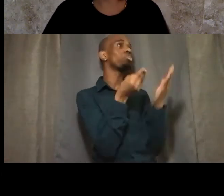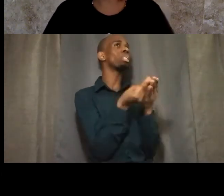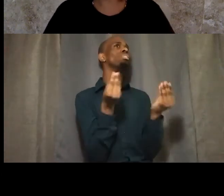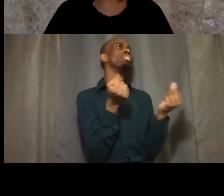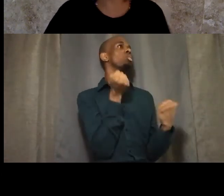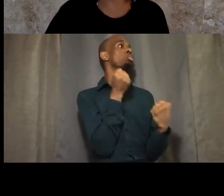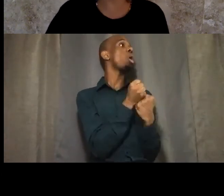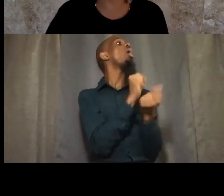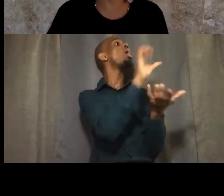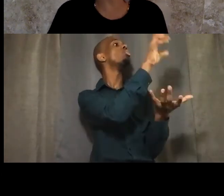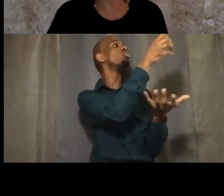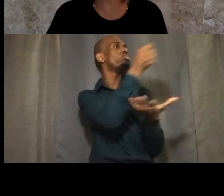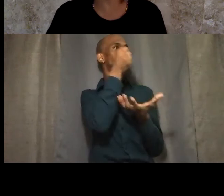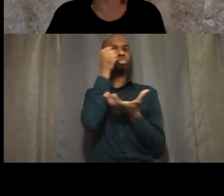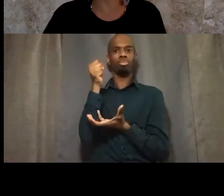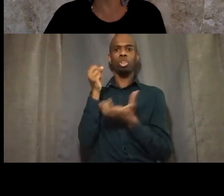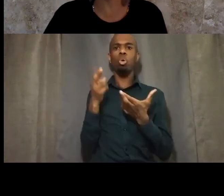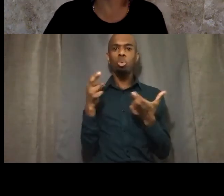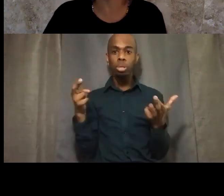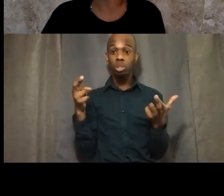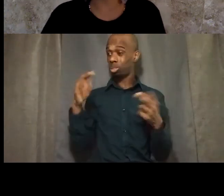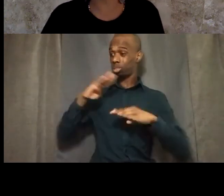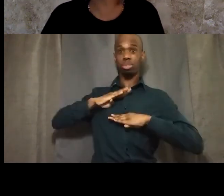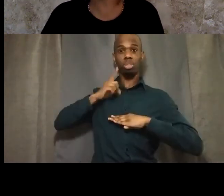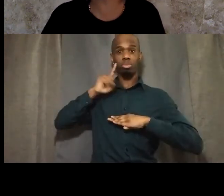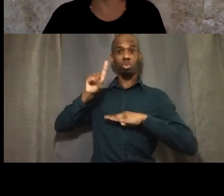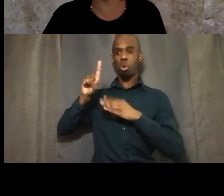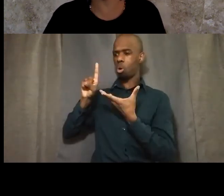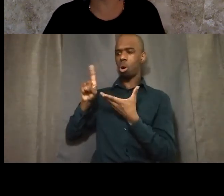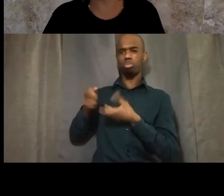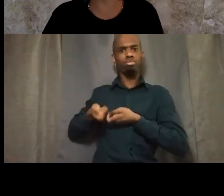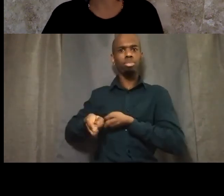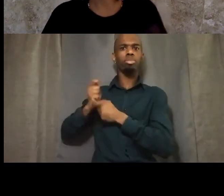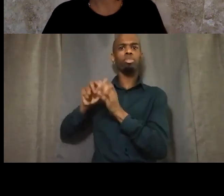Making sure that Black folks who had freedom had food to eat, right.